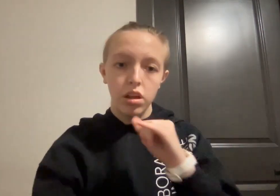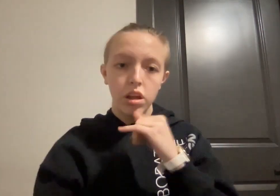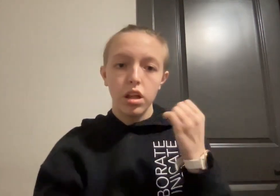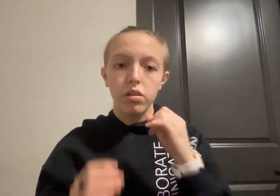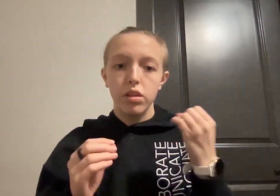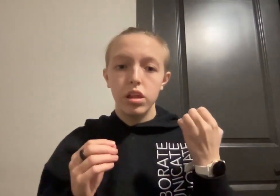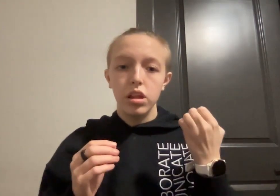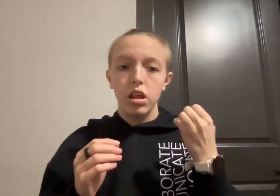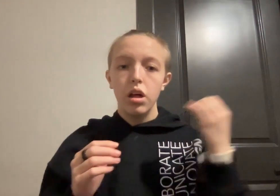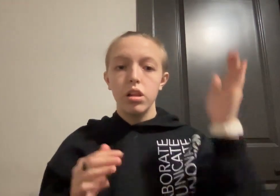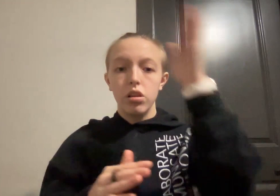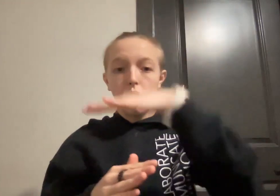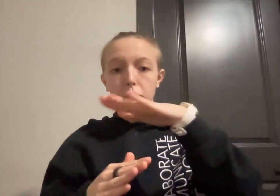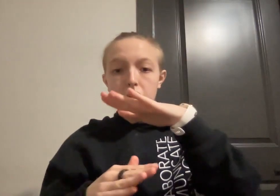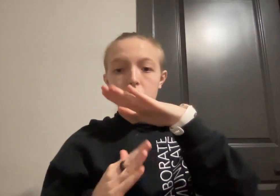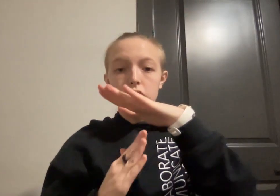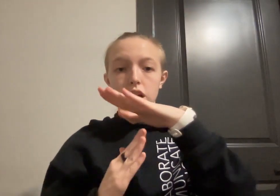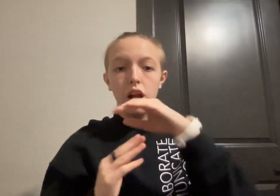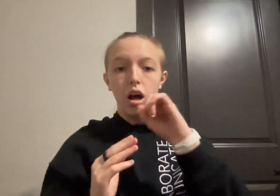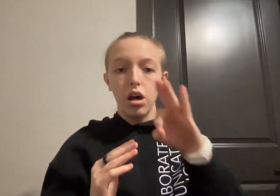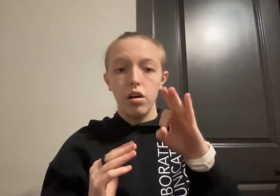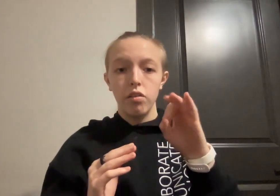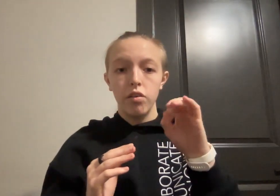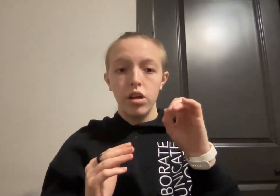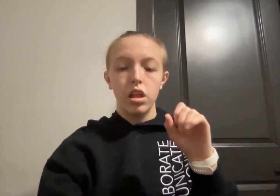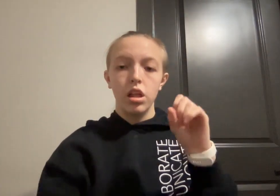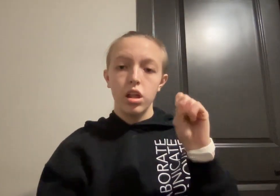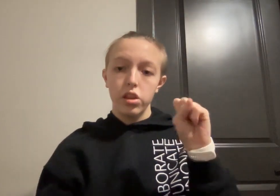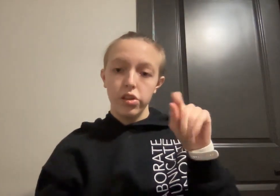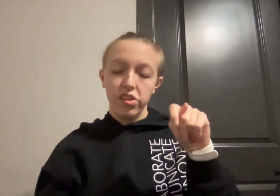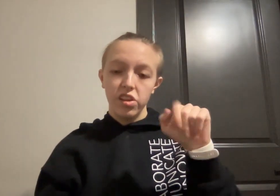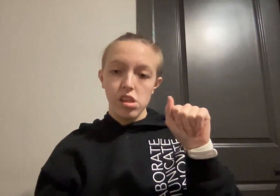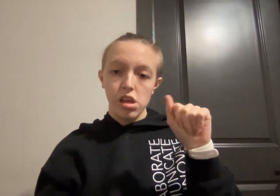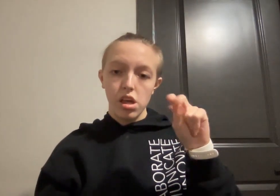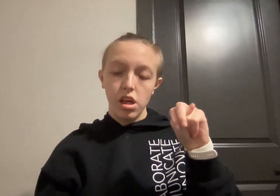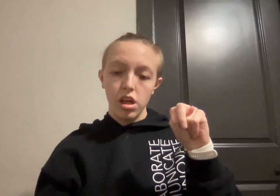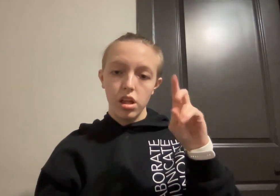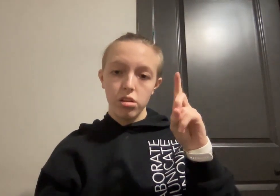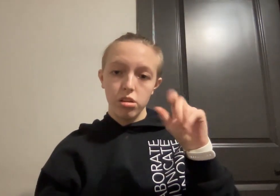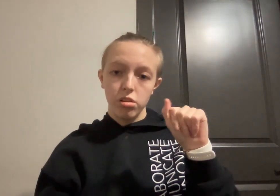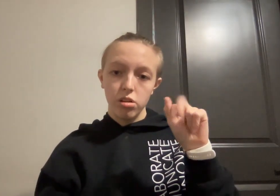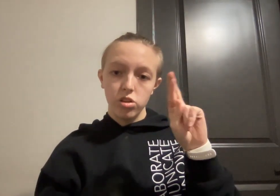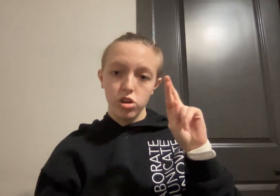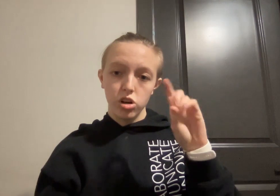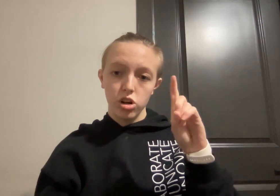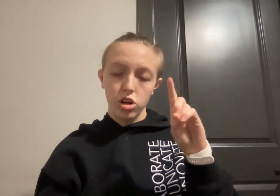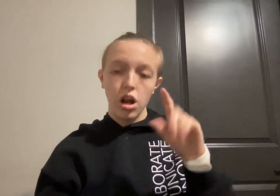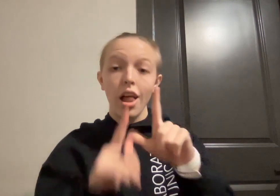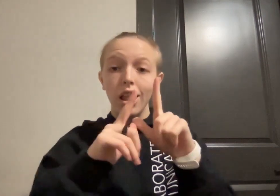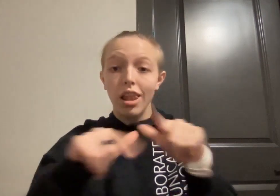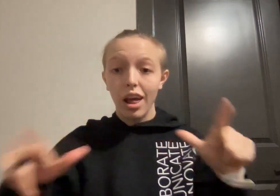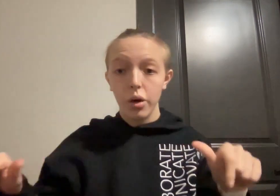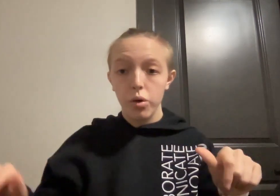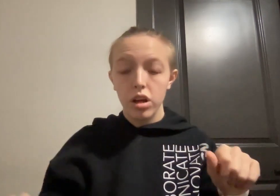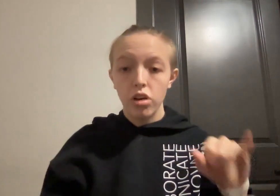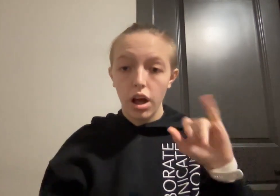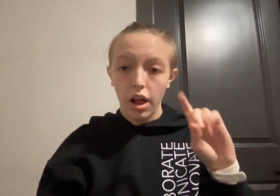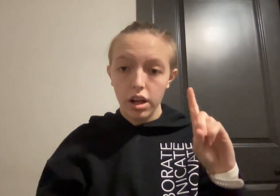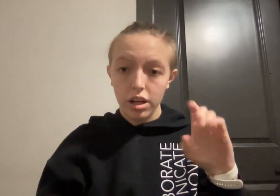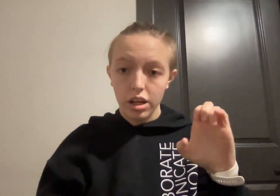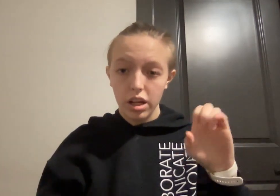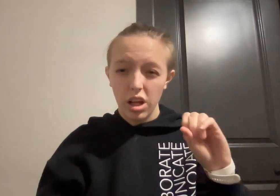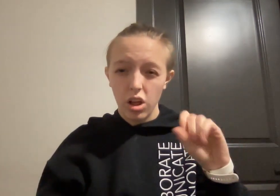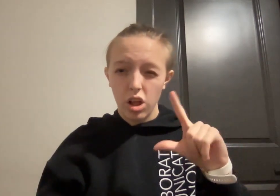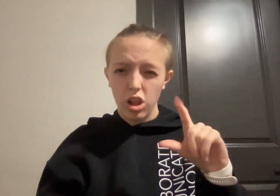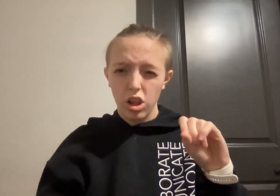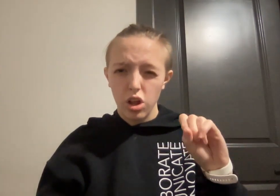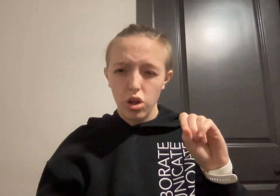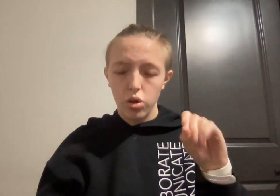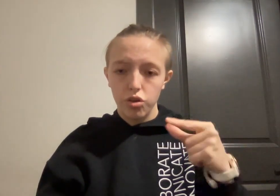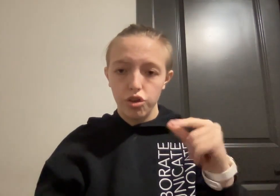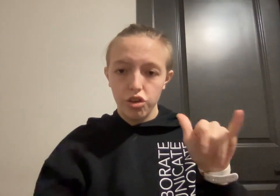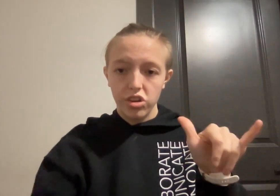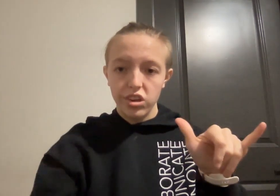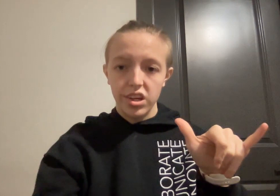and the domination of standard language ideology